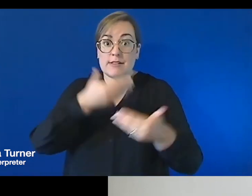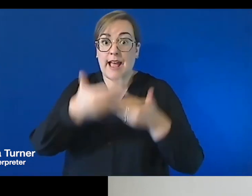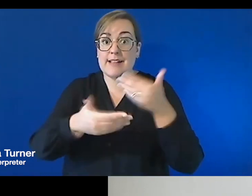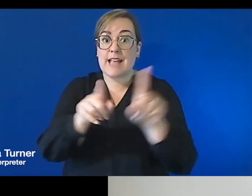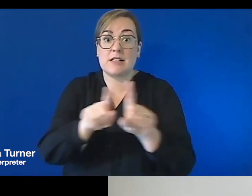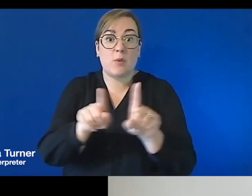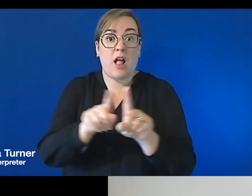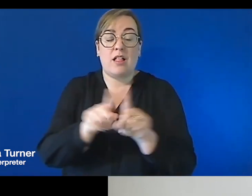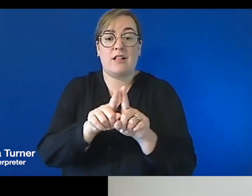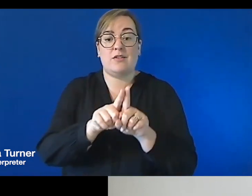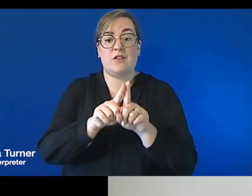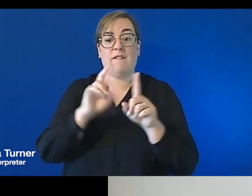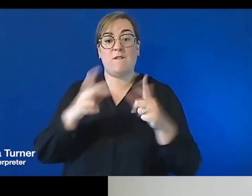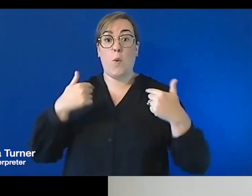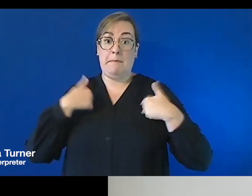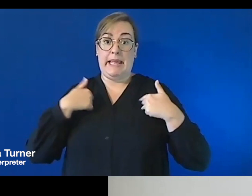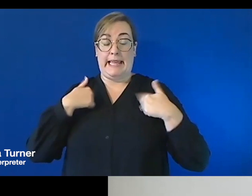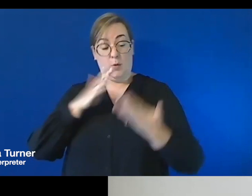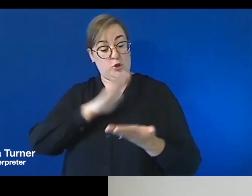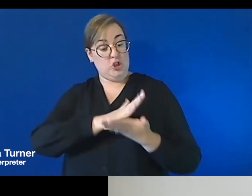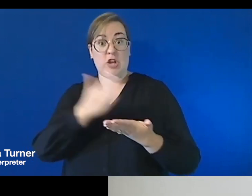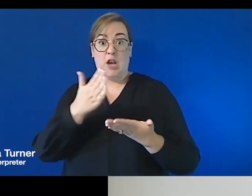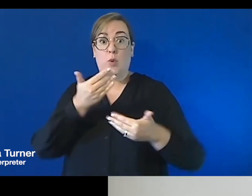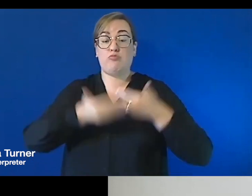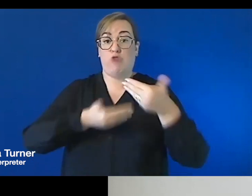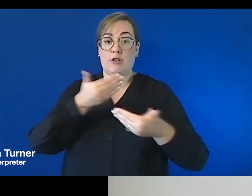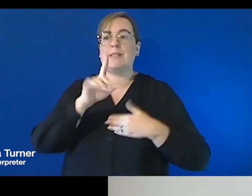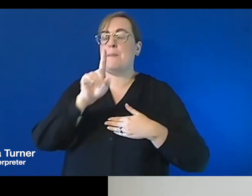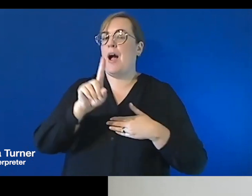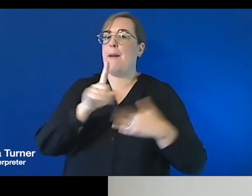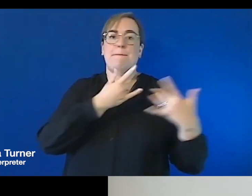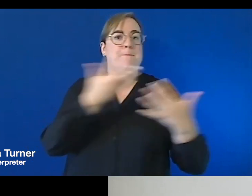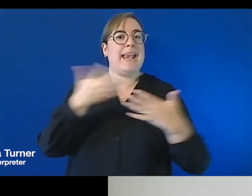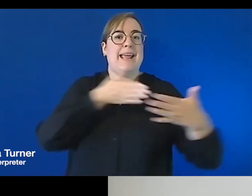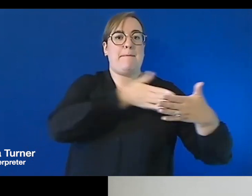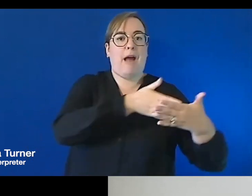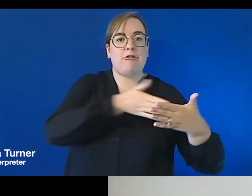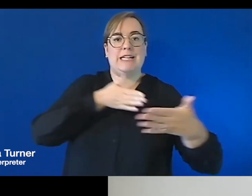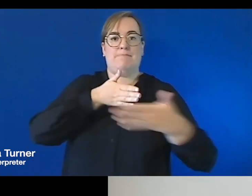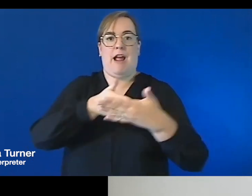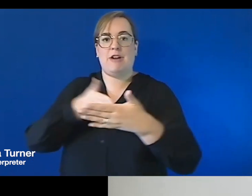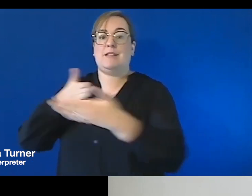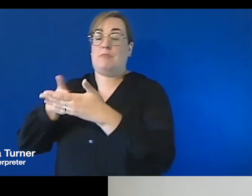very genuine process, full of obstacles, full of full of depression and every time